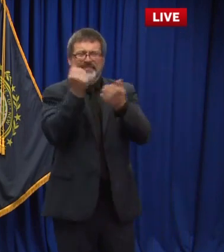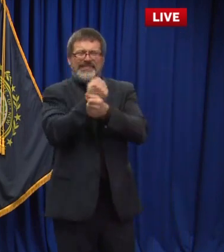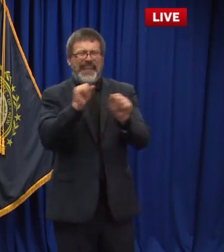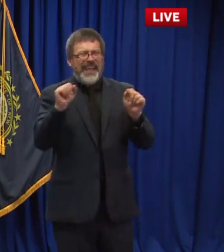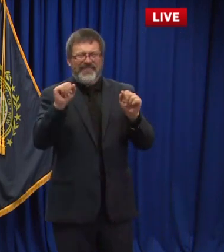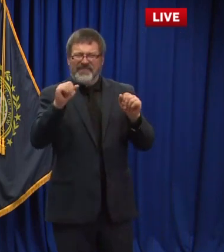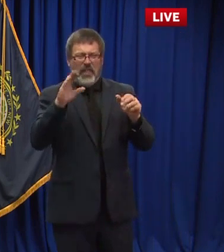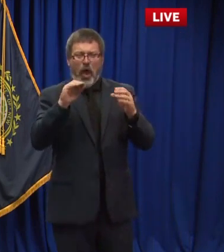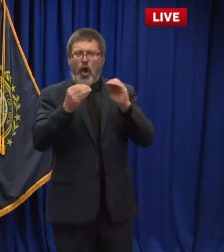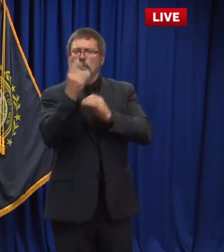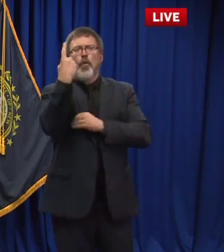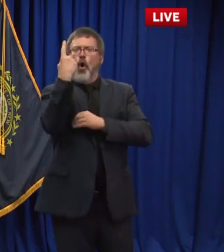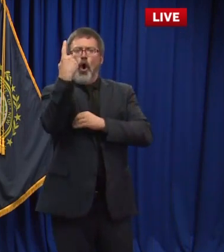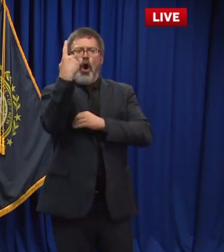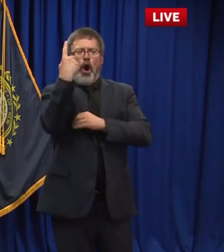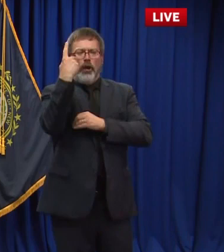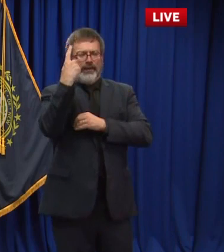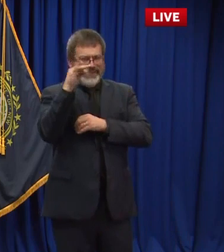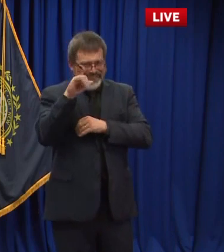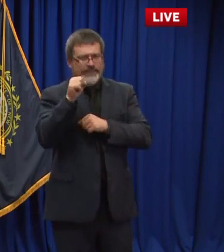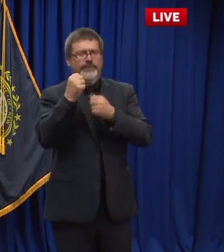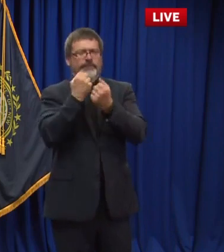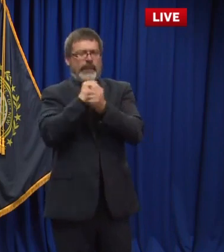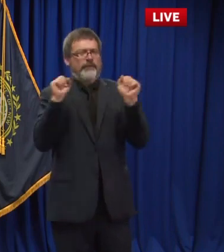SCHOOLS ARE GOING TO BE SAFE.